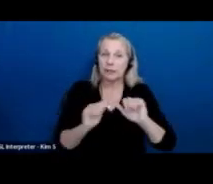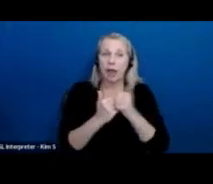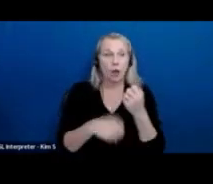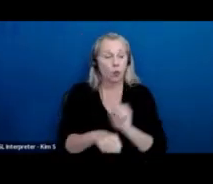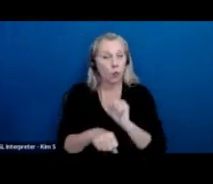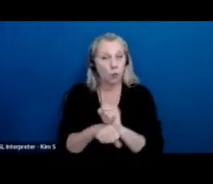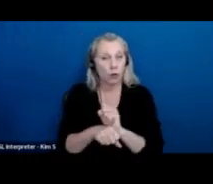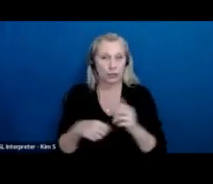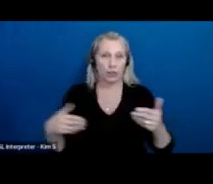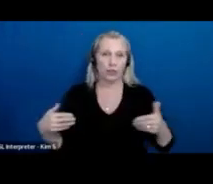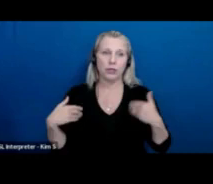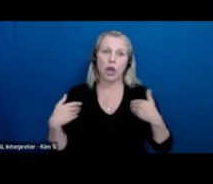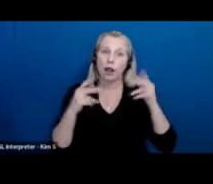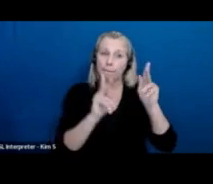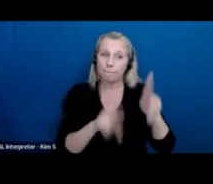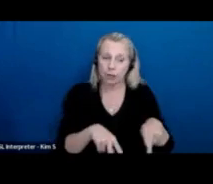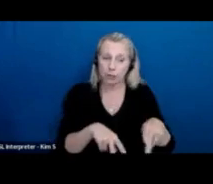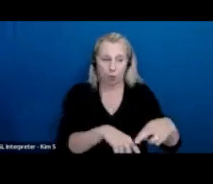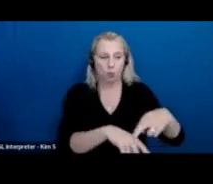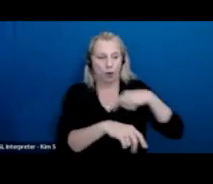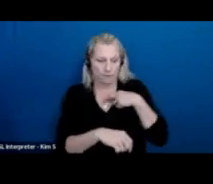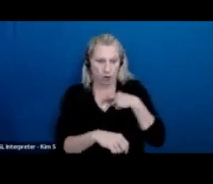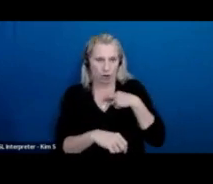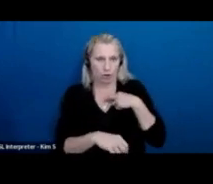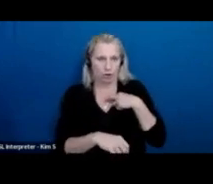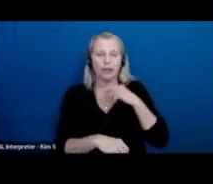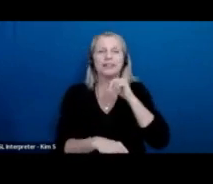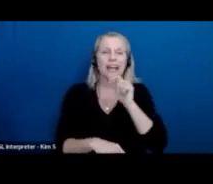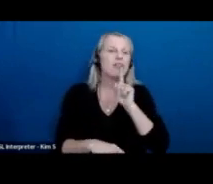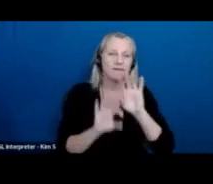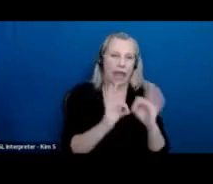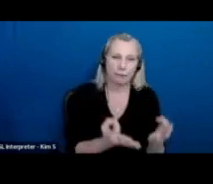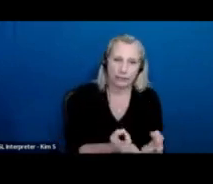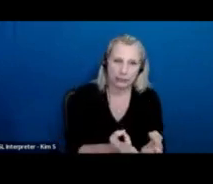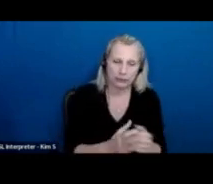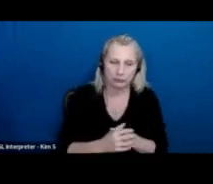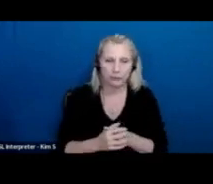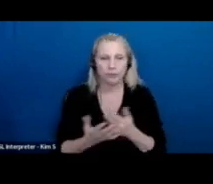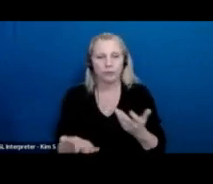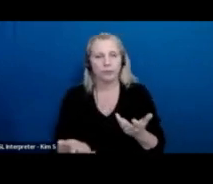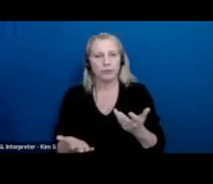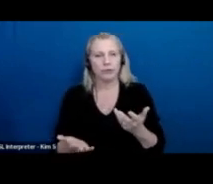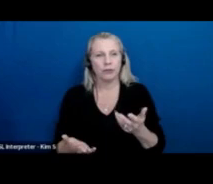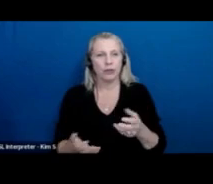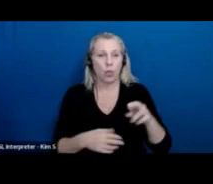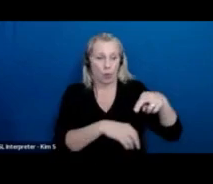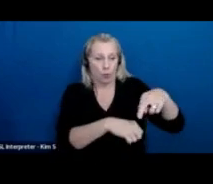that the young person gets referred, not the actual family. And so the referral typically is